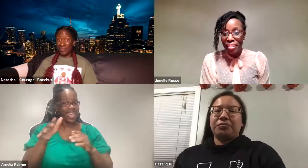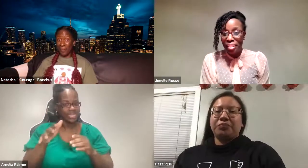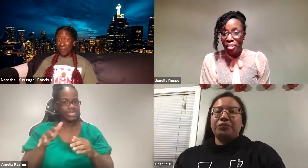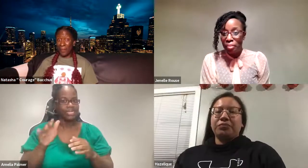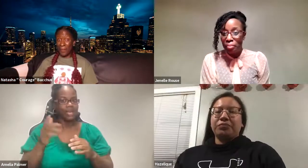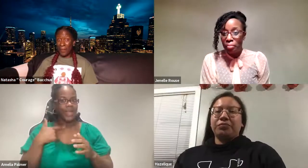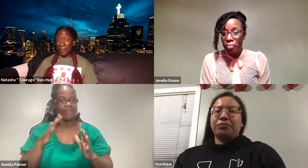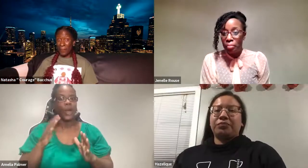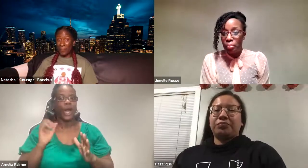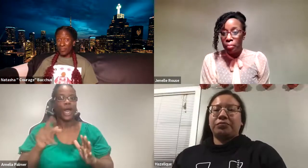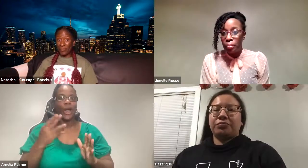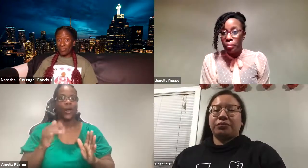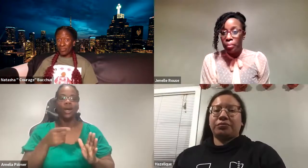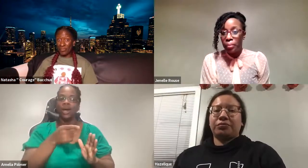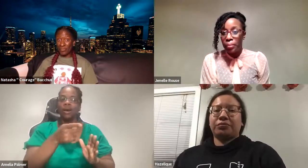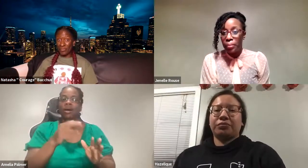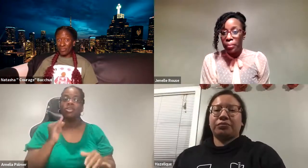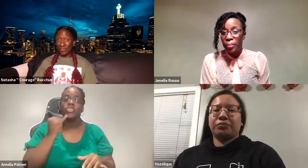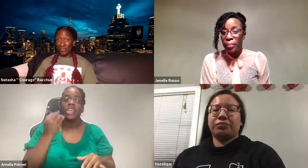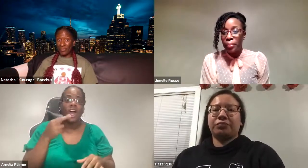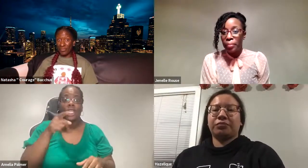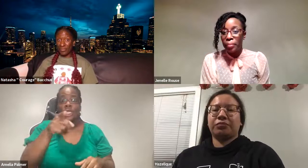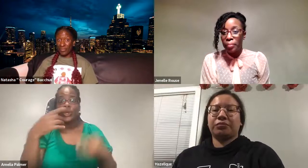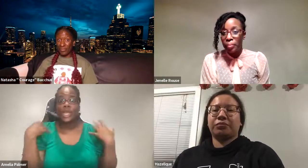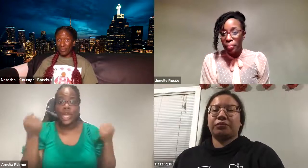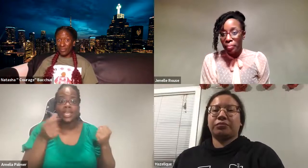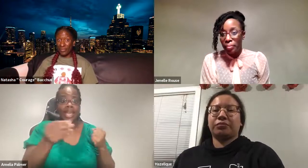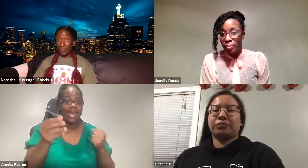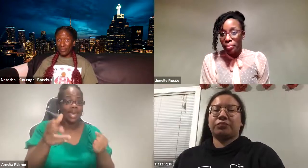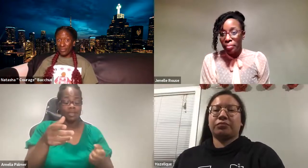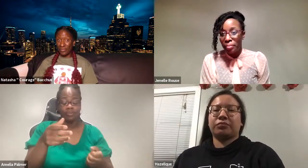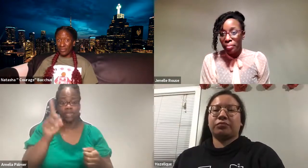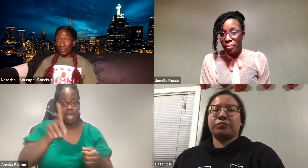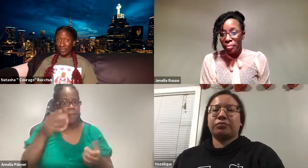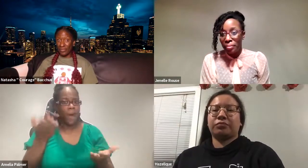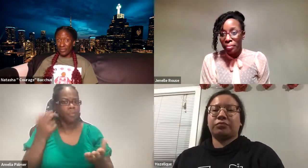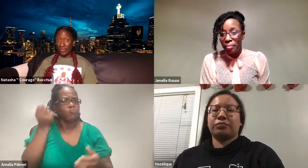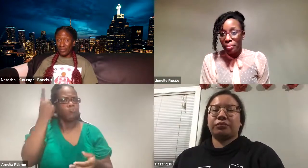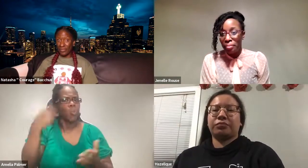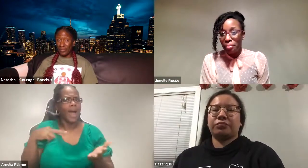sign language that's code switching for the black deaf community. or jenelle, courage,